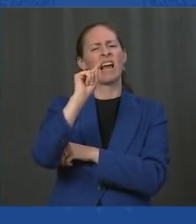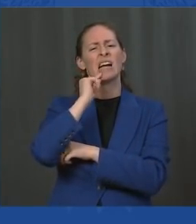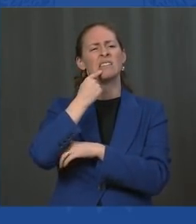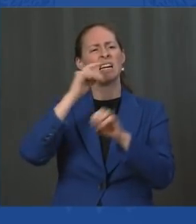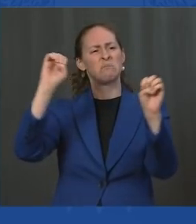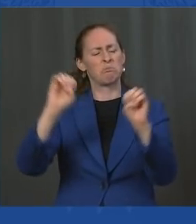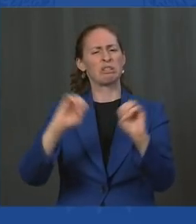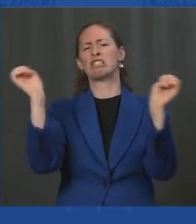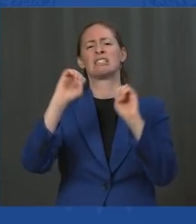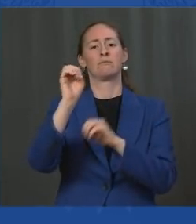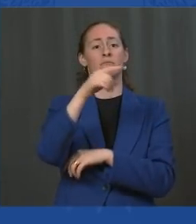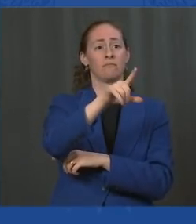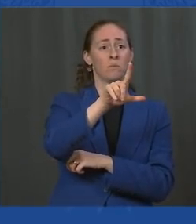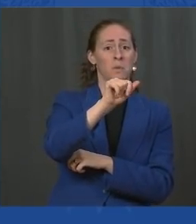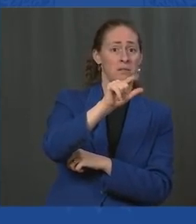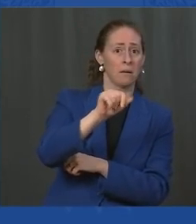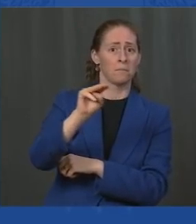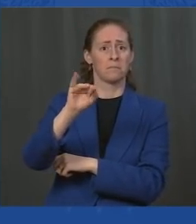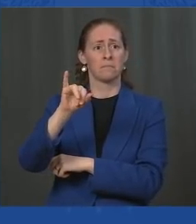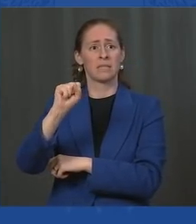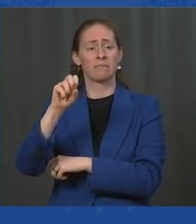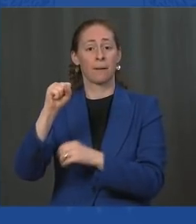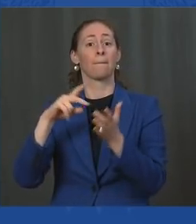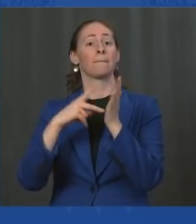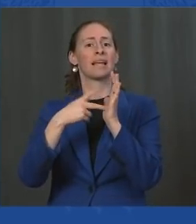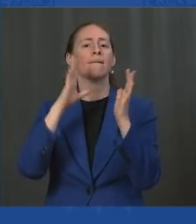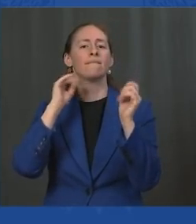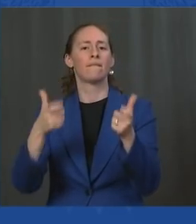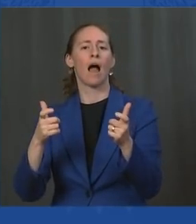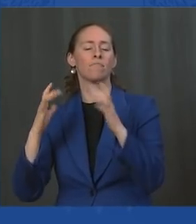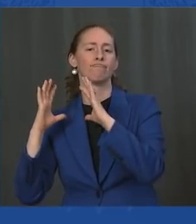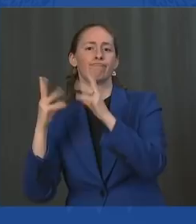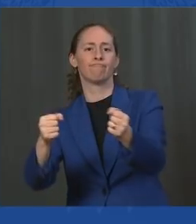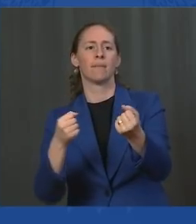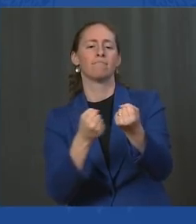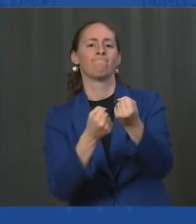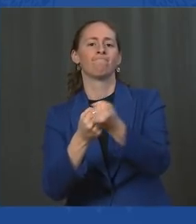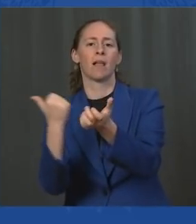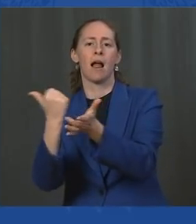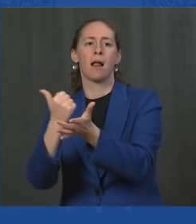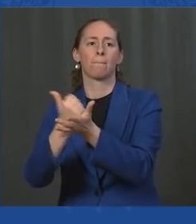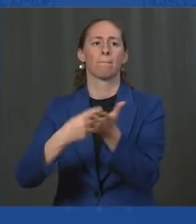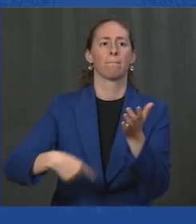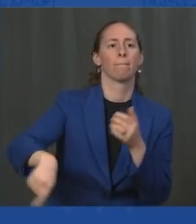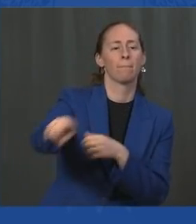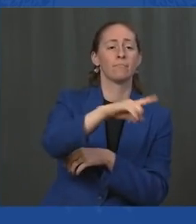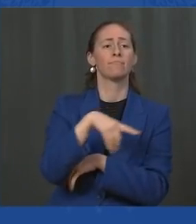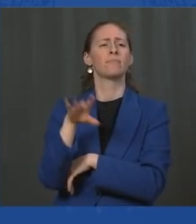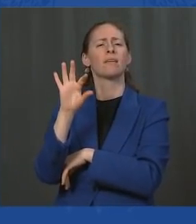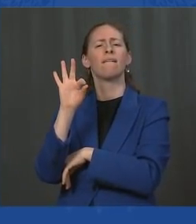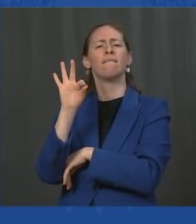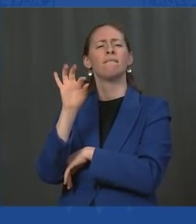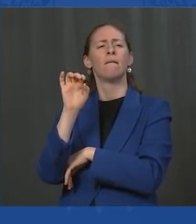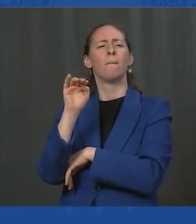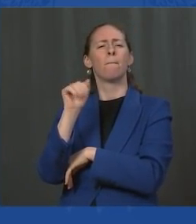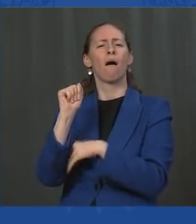to help us respond quickly. FEMA pre-positioned more than 4.3 million meals